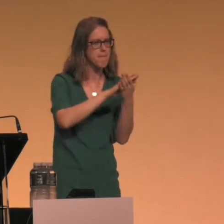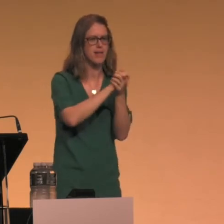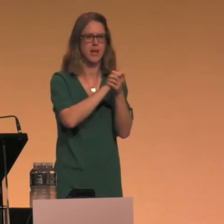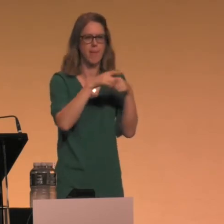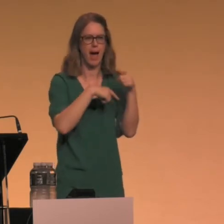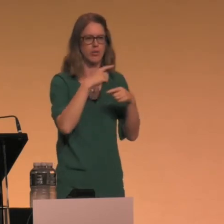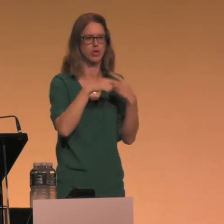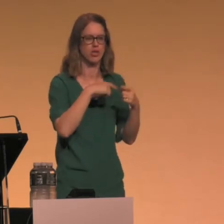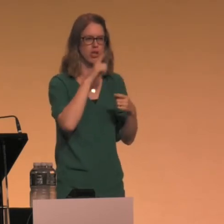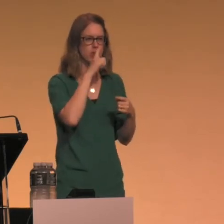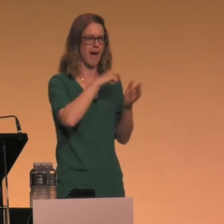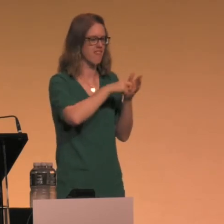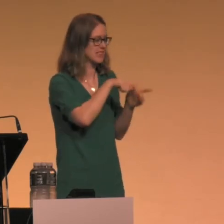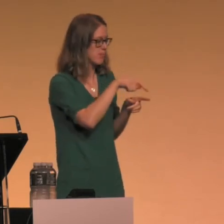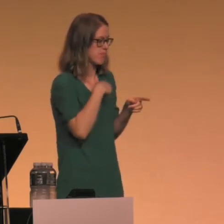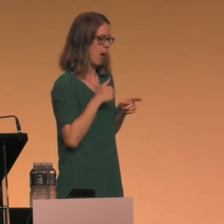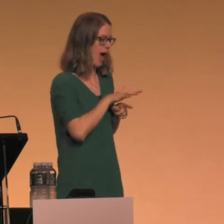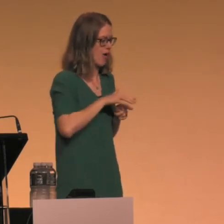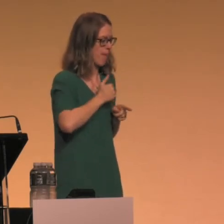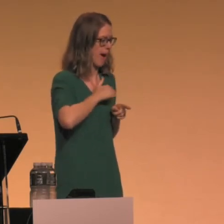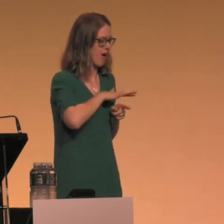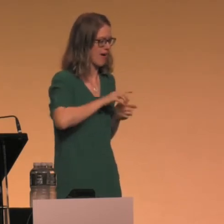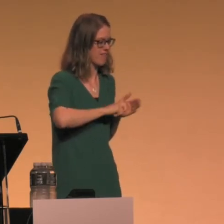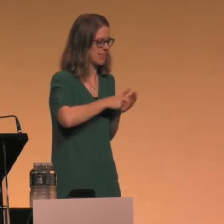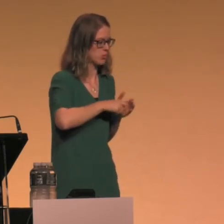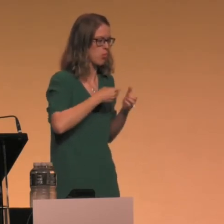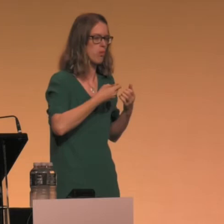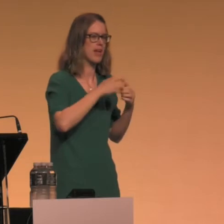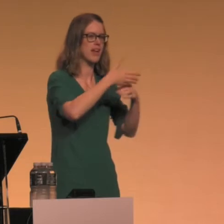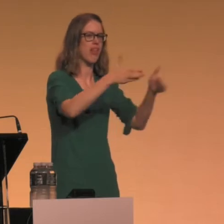You cannot fix that part all on its own.